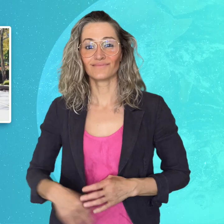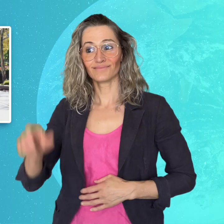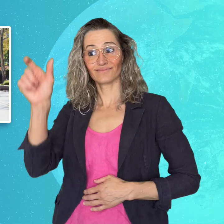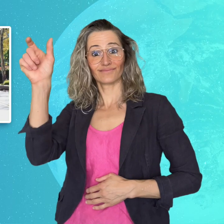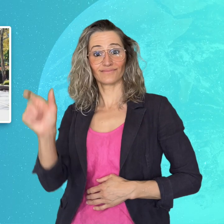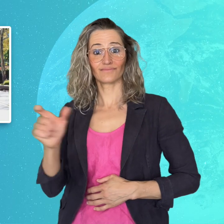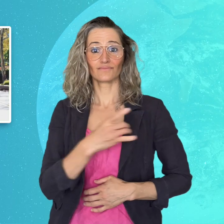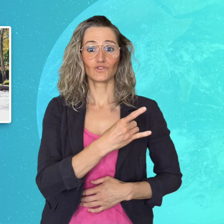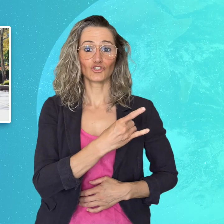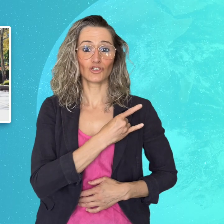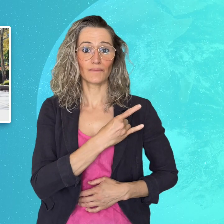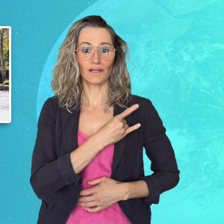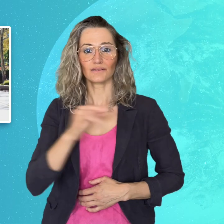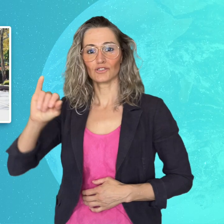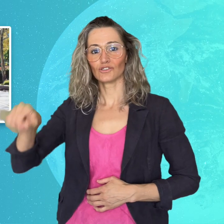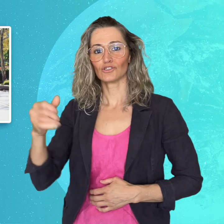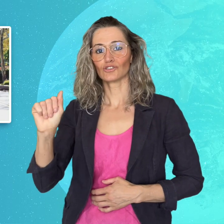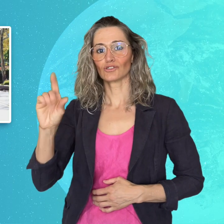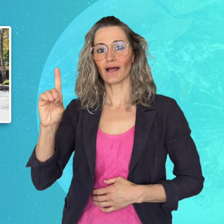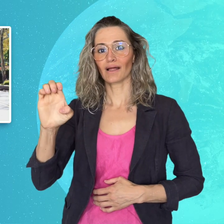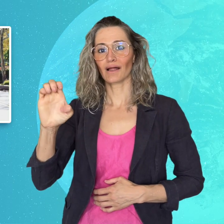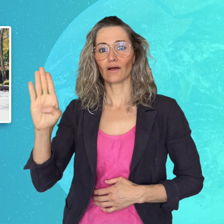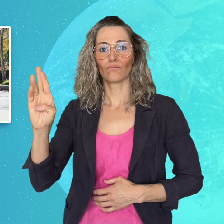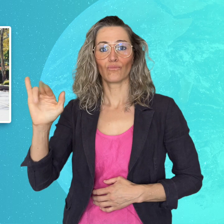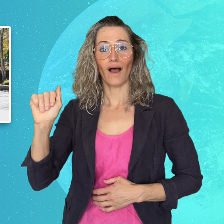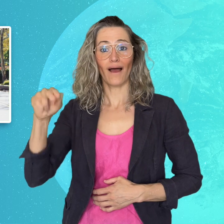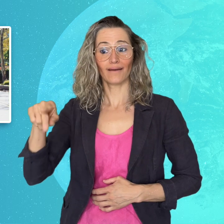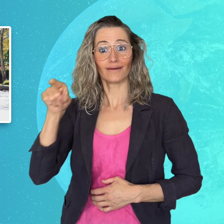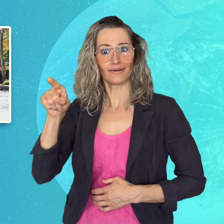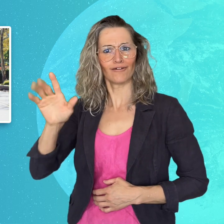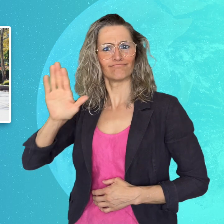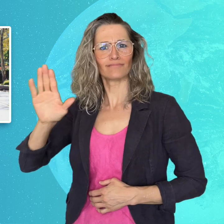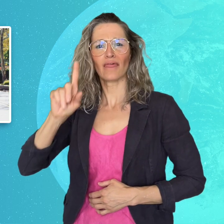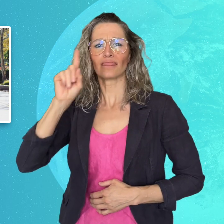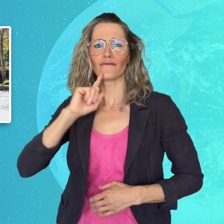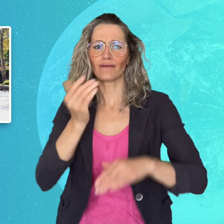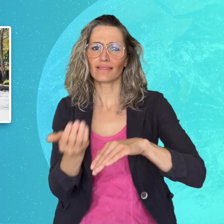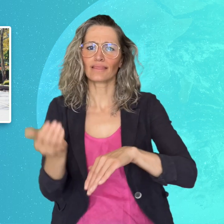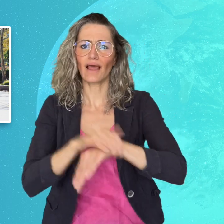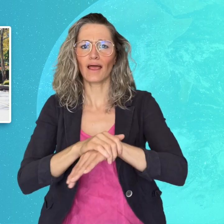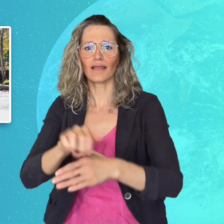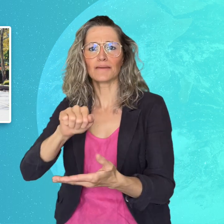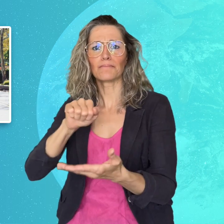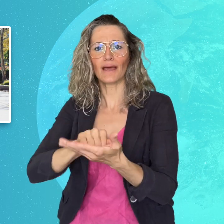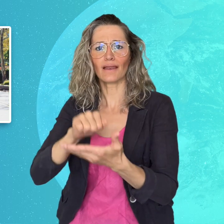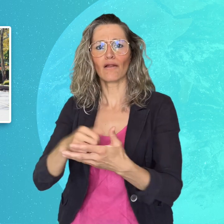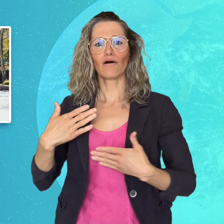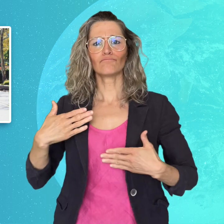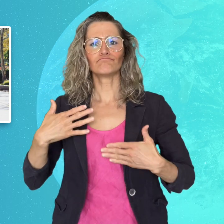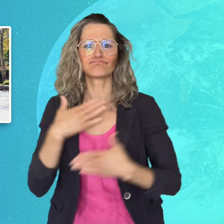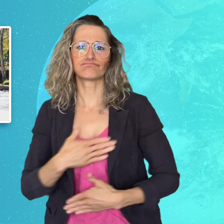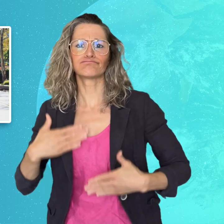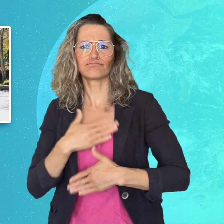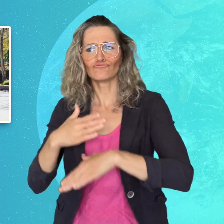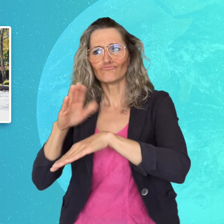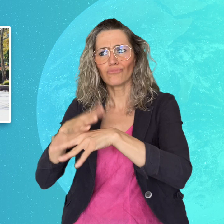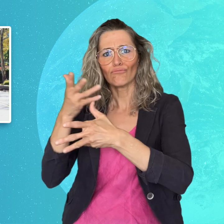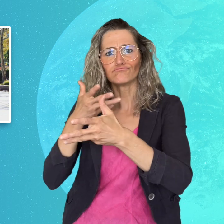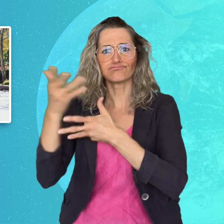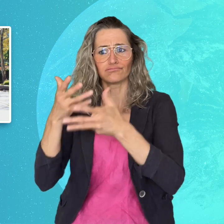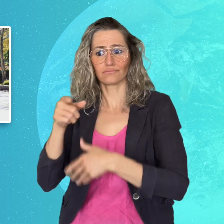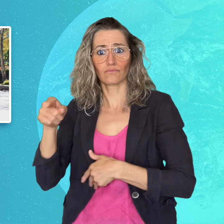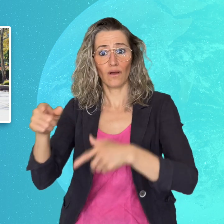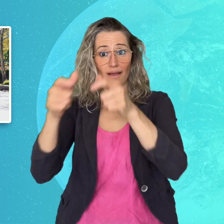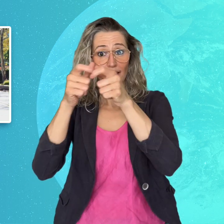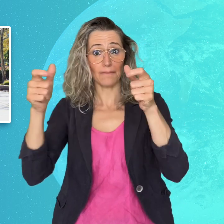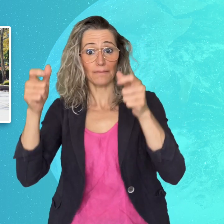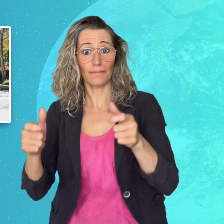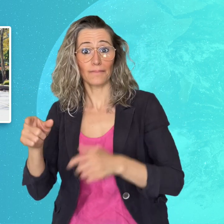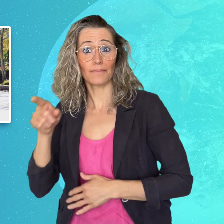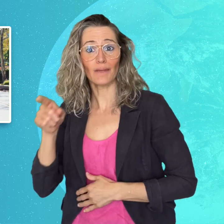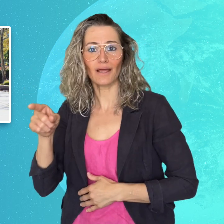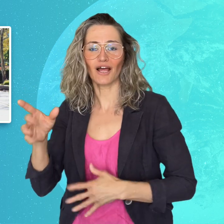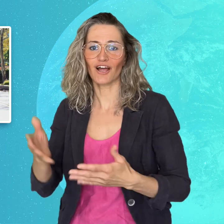Jane Bryan and her Deaf Talent Media and Entertainment Consulting firm